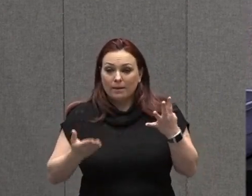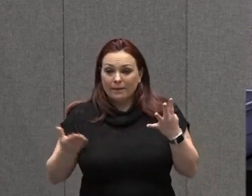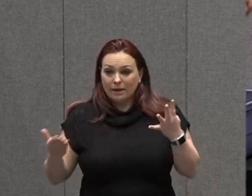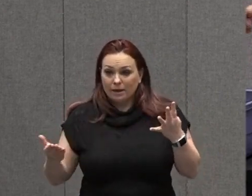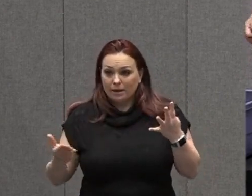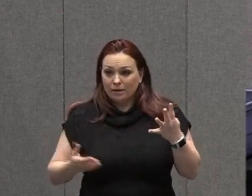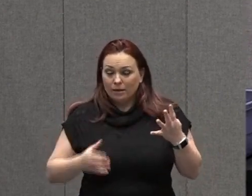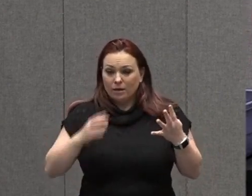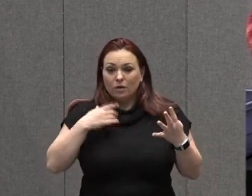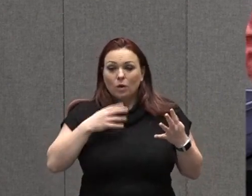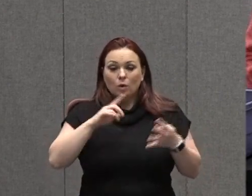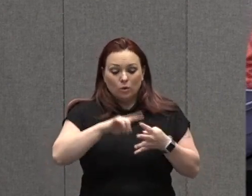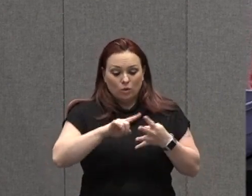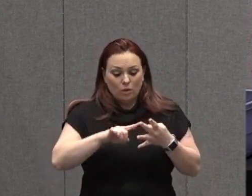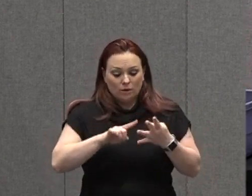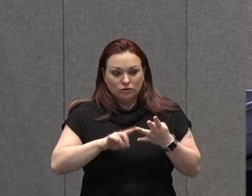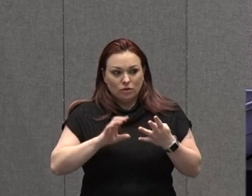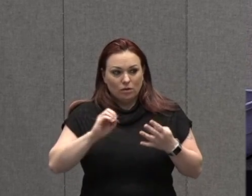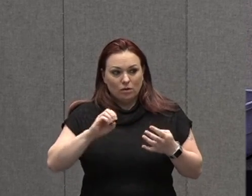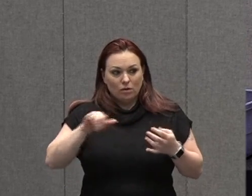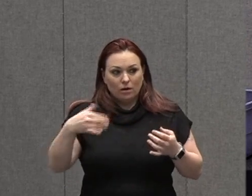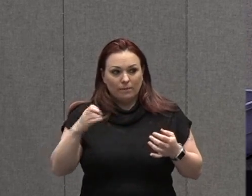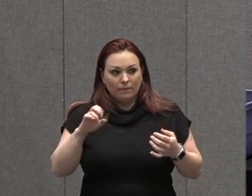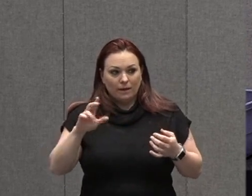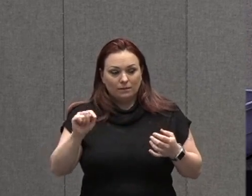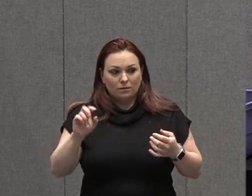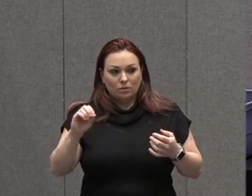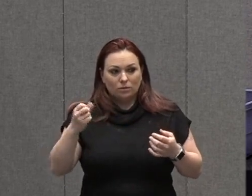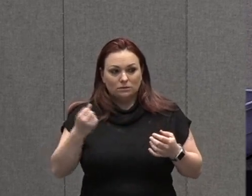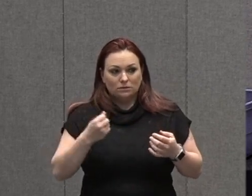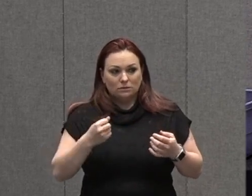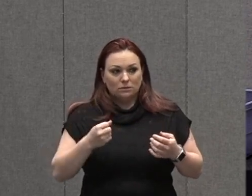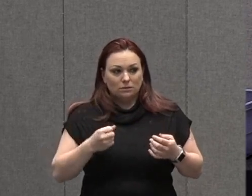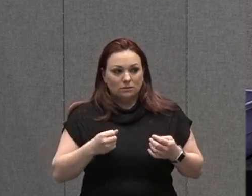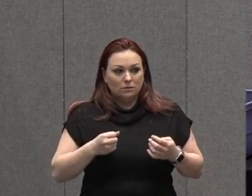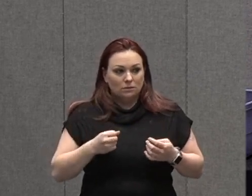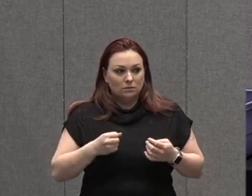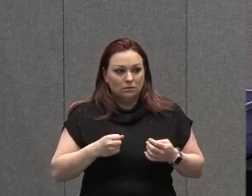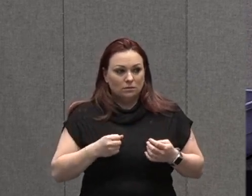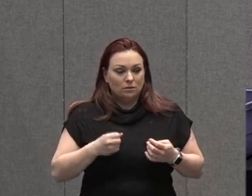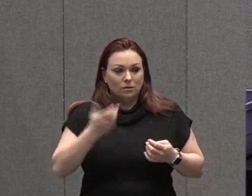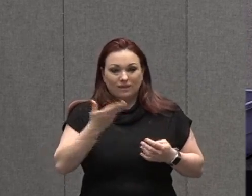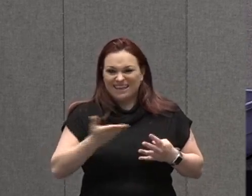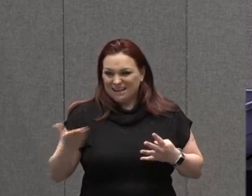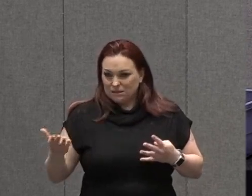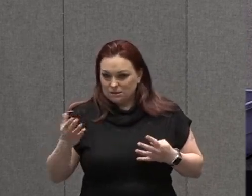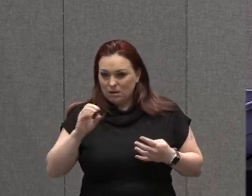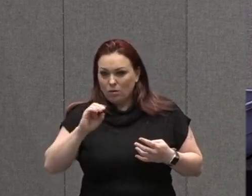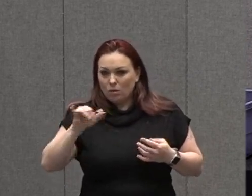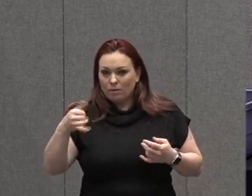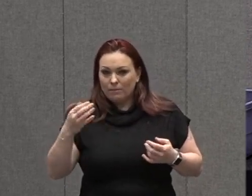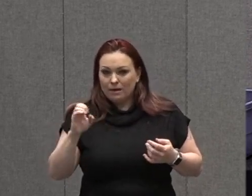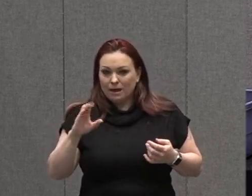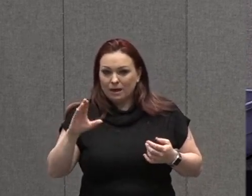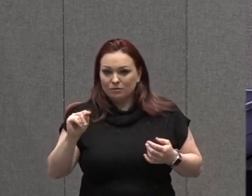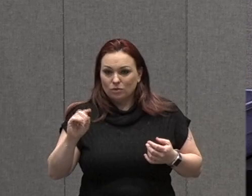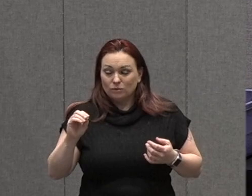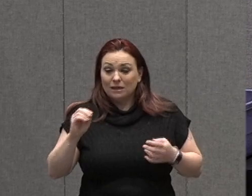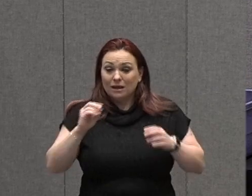Cuatro objetos, does that mean beats? Yes. - Okay cool. Four beats. Can we use tape? Tape would be great!